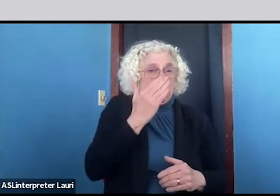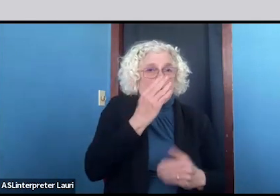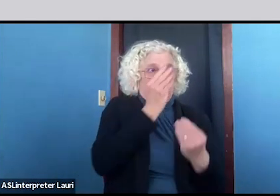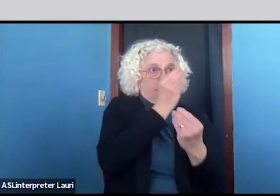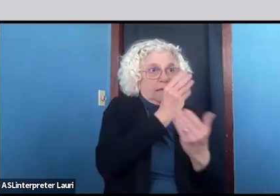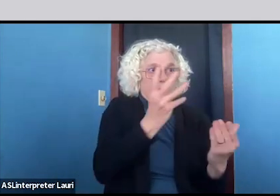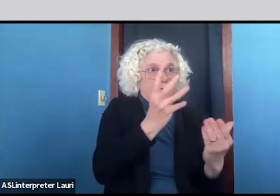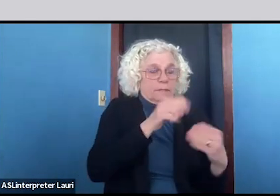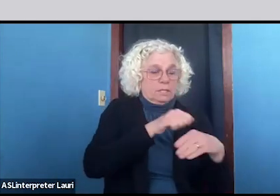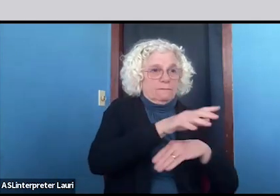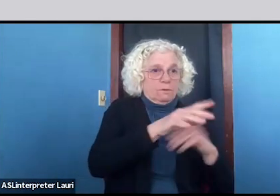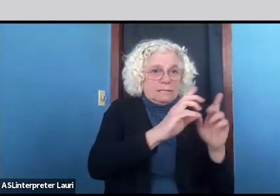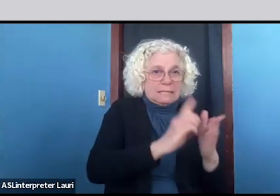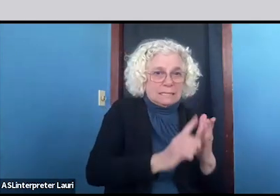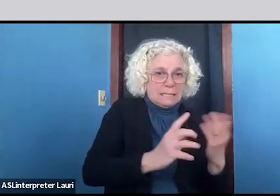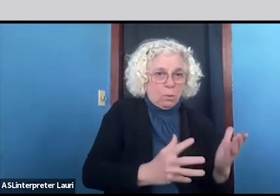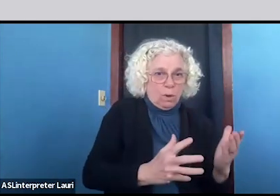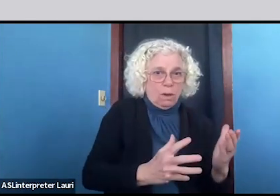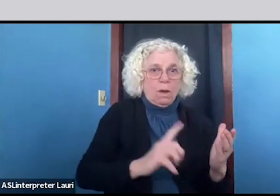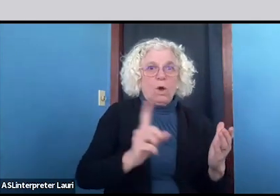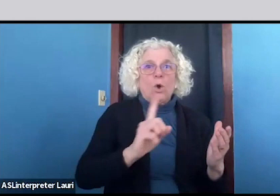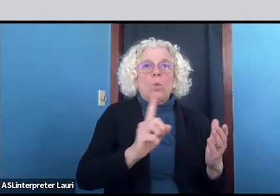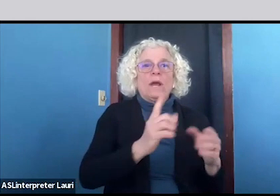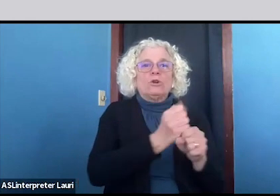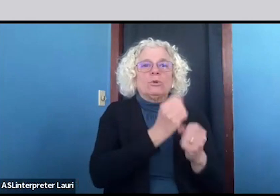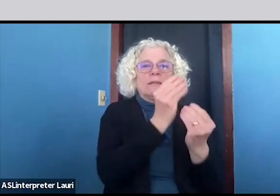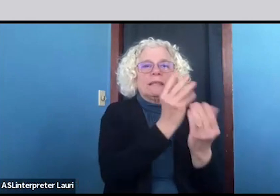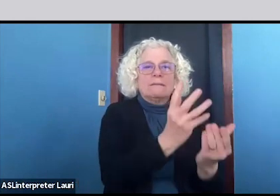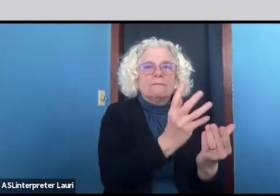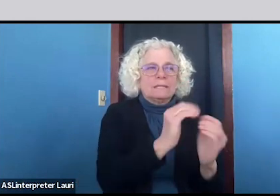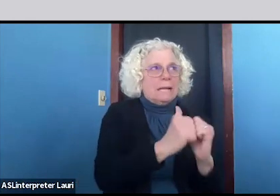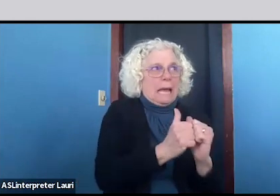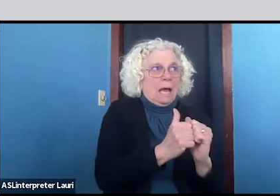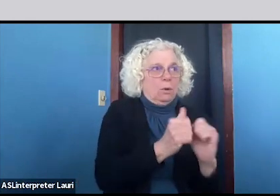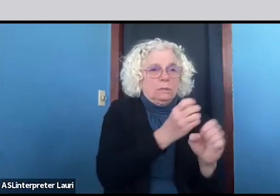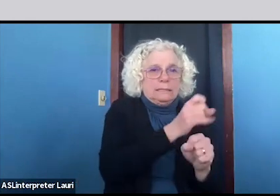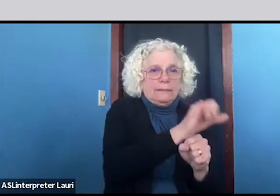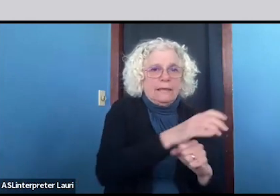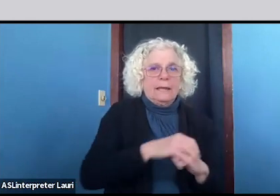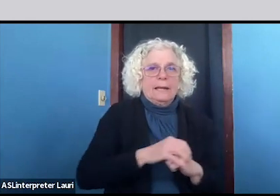design, where and how those pieces of information can be obtained. Progress needs to be tracked.